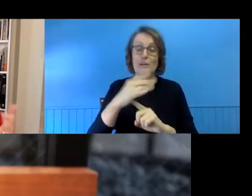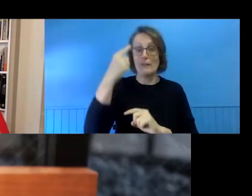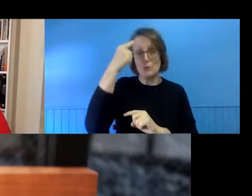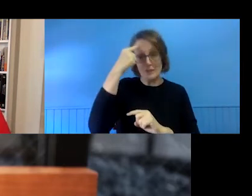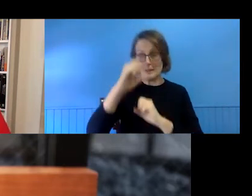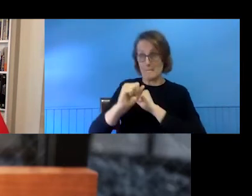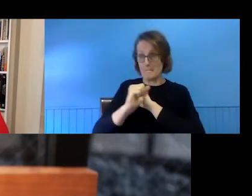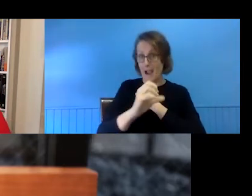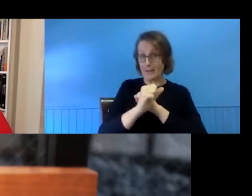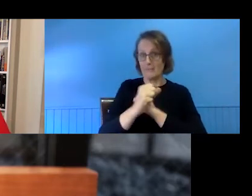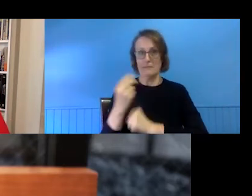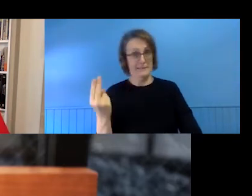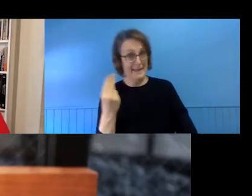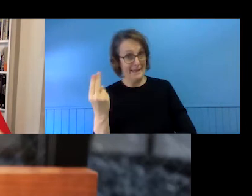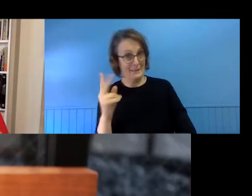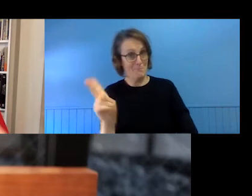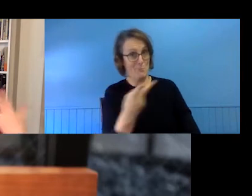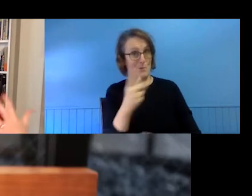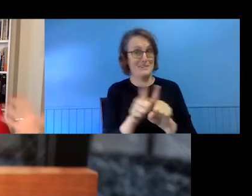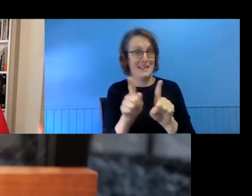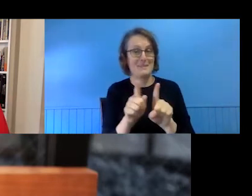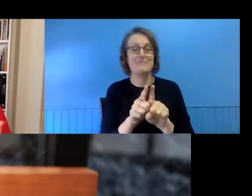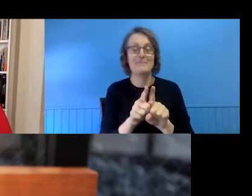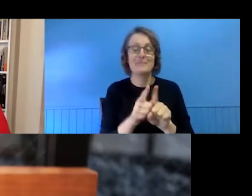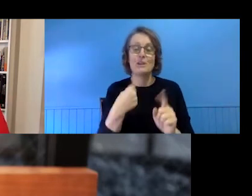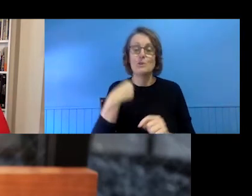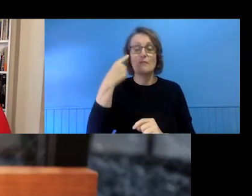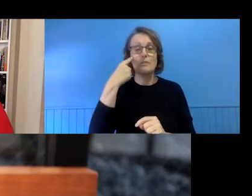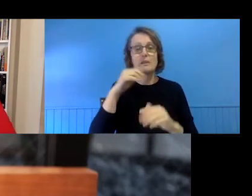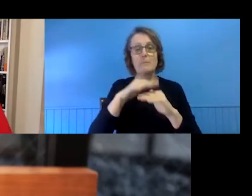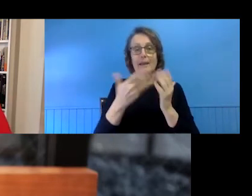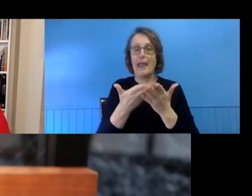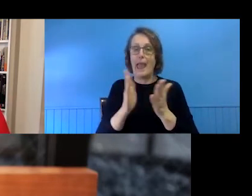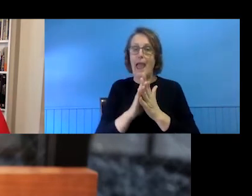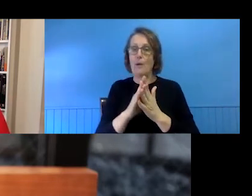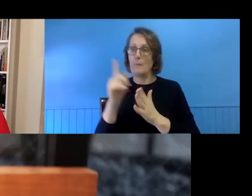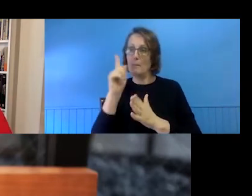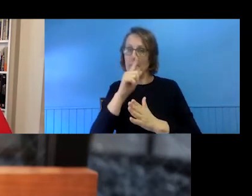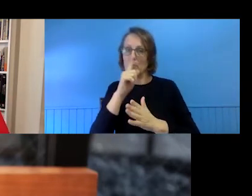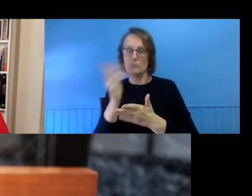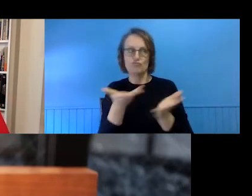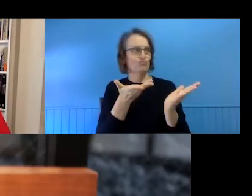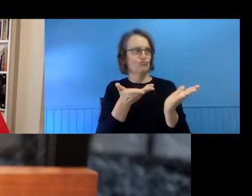marketing, and your dating, to think about how to be attractive. And